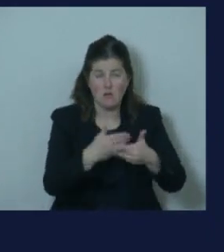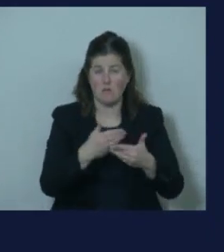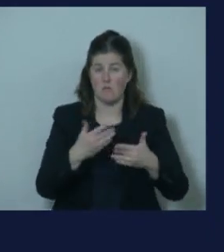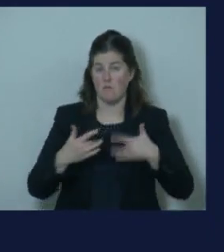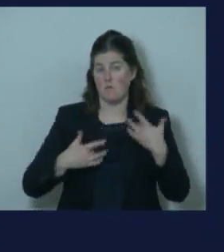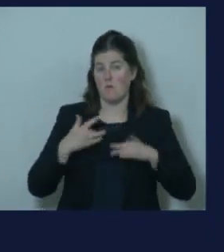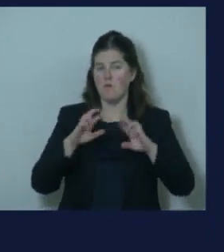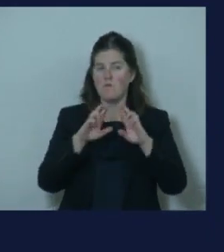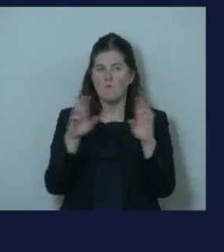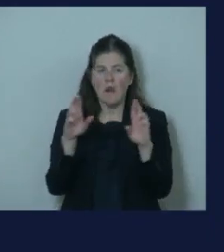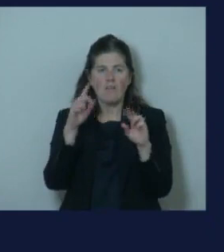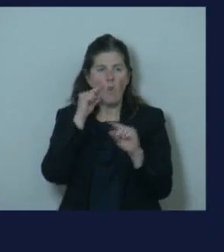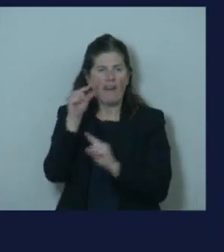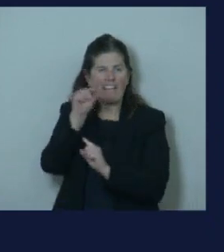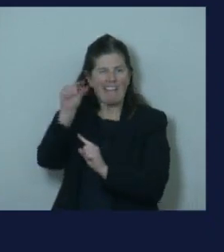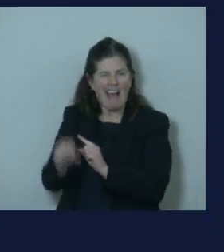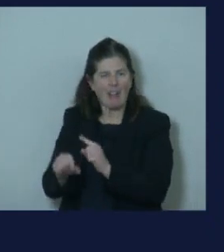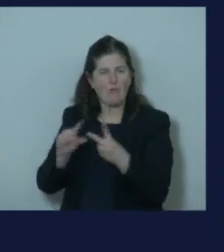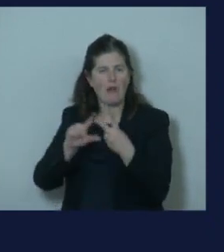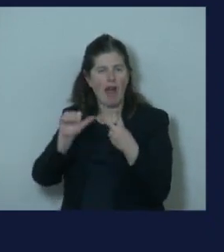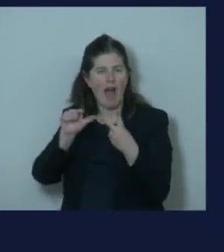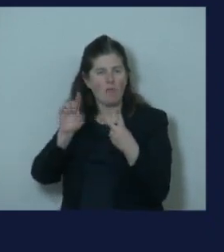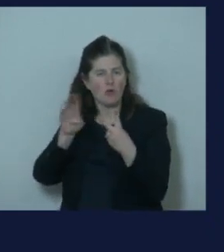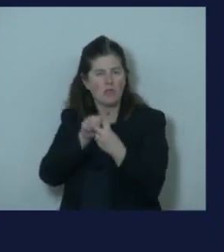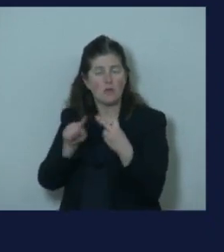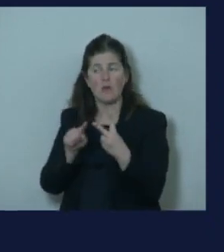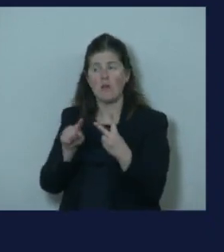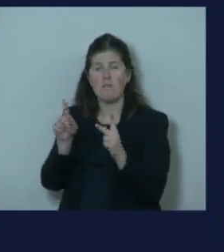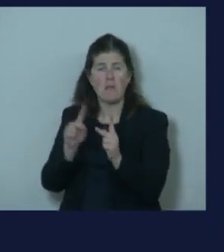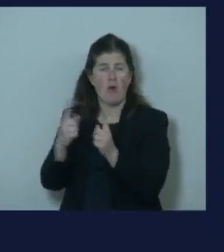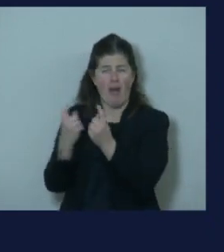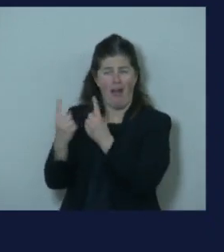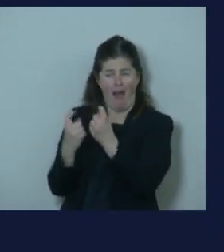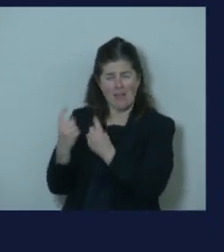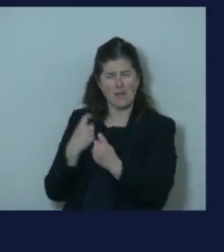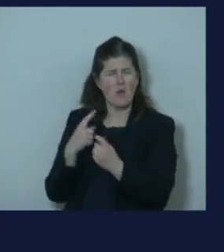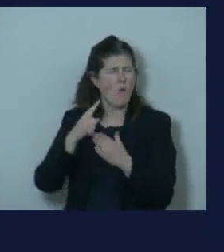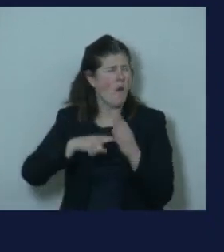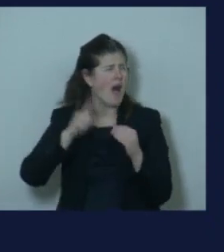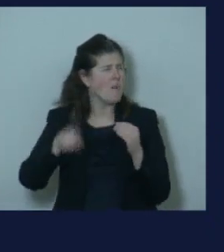REALLY CRITICAL IN NEW MEXICO. THAT IS OCCURRING. WE ARE ACCELERATING.